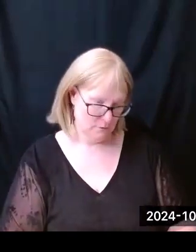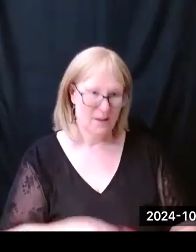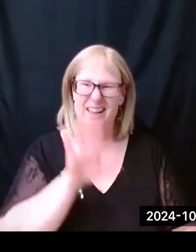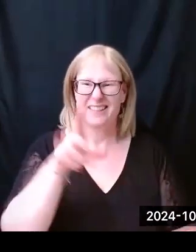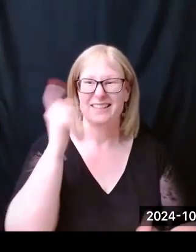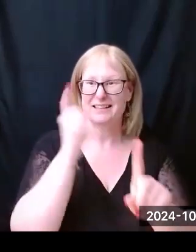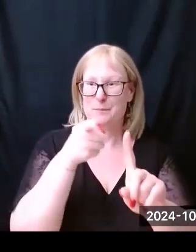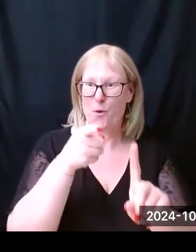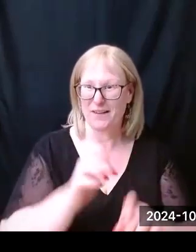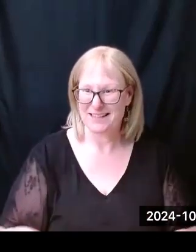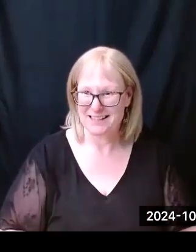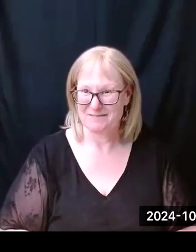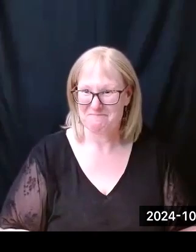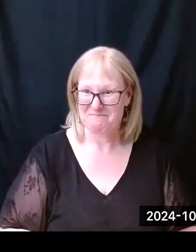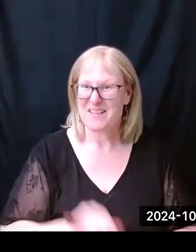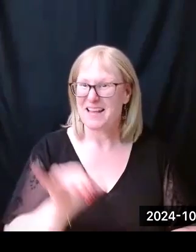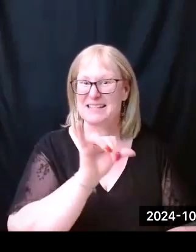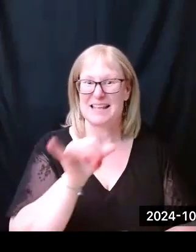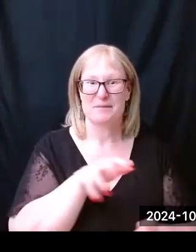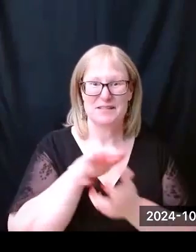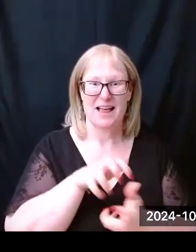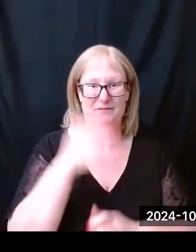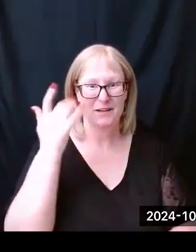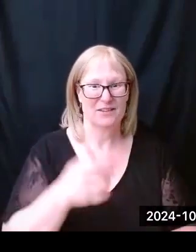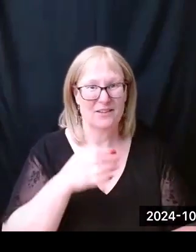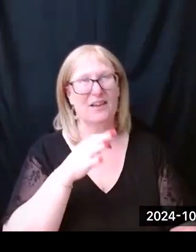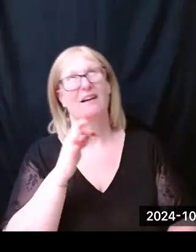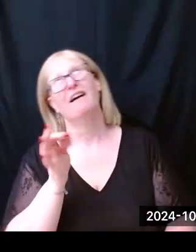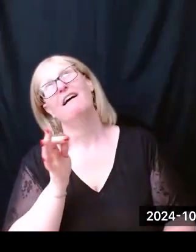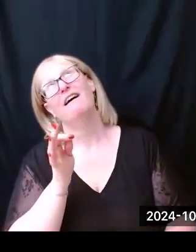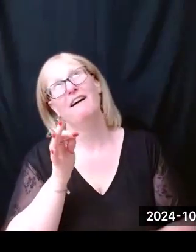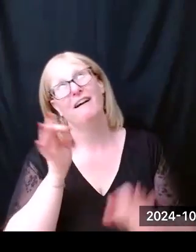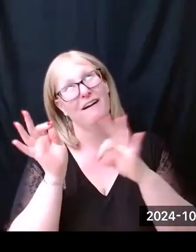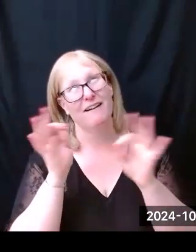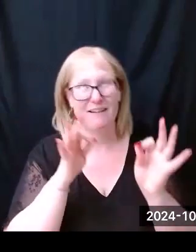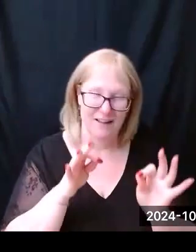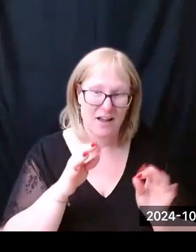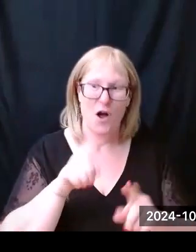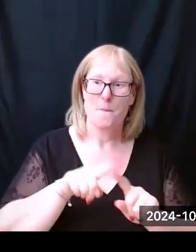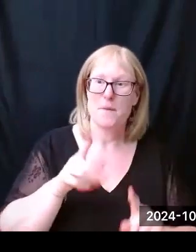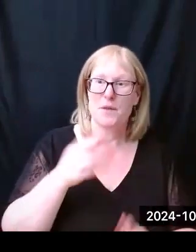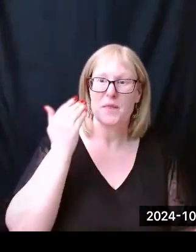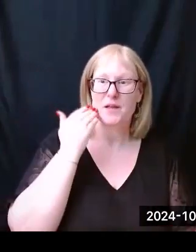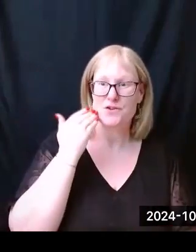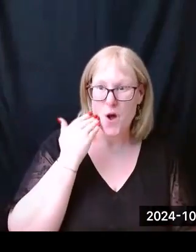as much as a laugh because they're like, ugh. But at the same time, they know that you're doing it to be there for them.